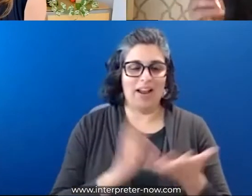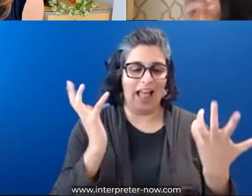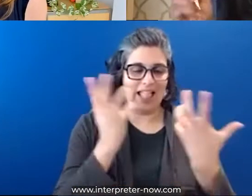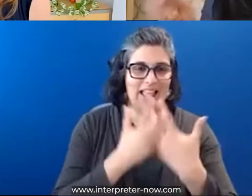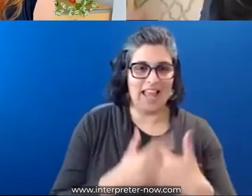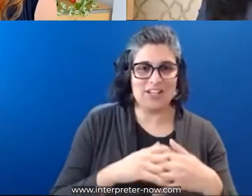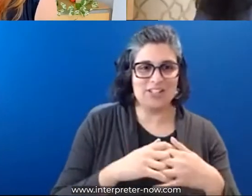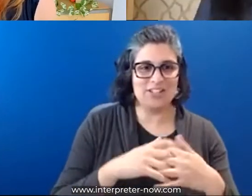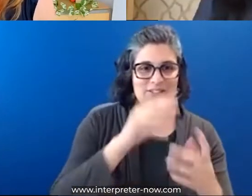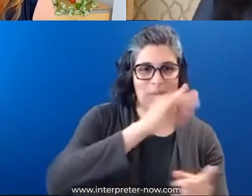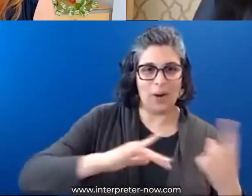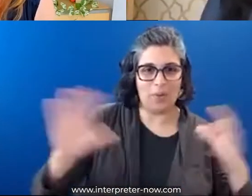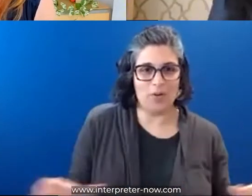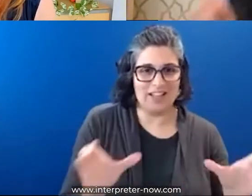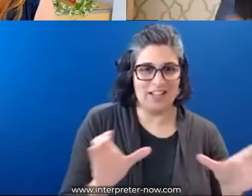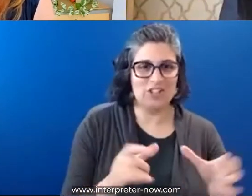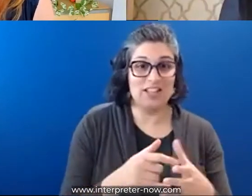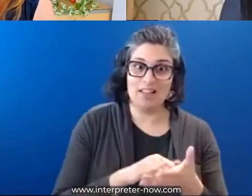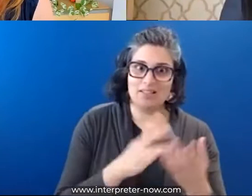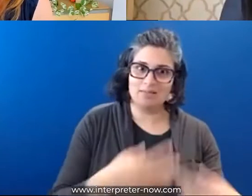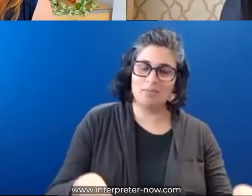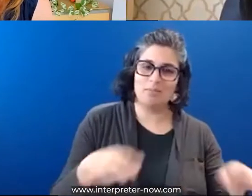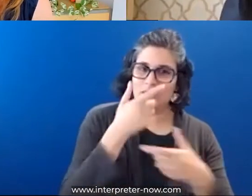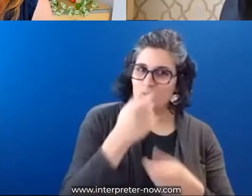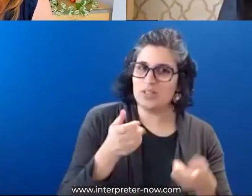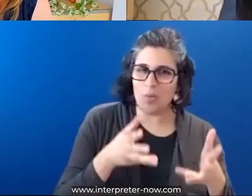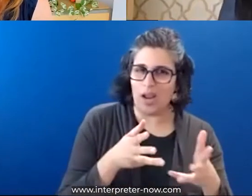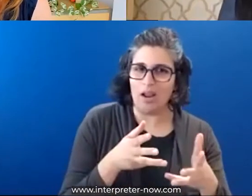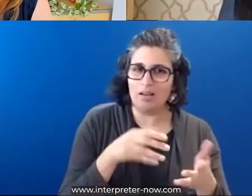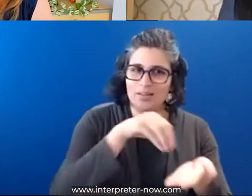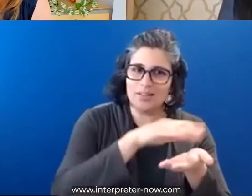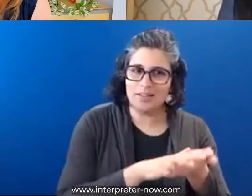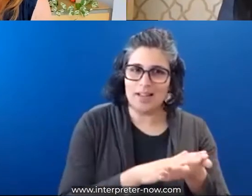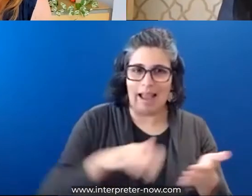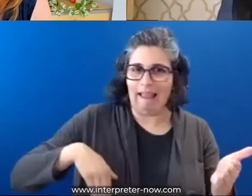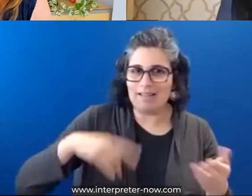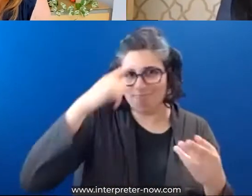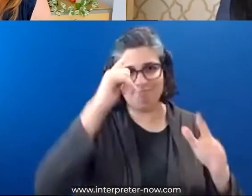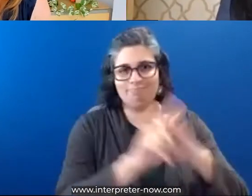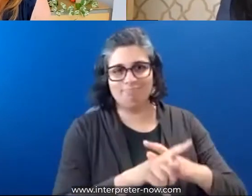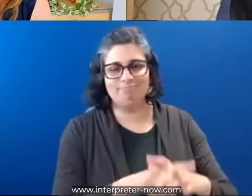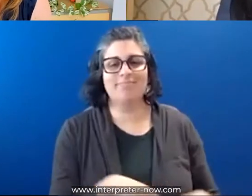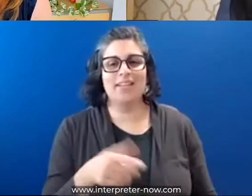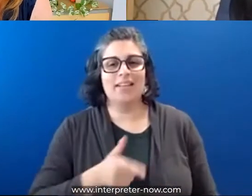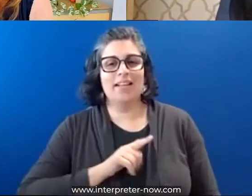That's actually a factor. It's an interesting way to put it. I haven't thought of it that way. Yeah.